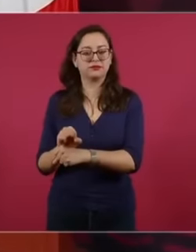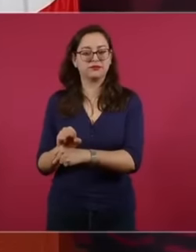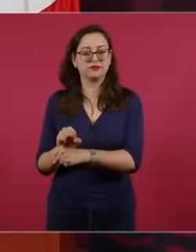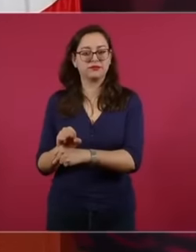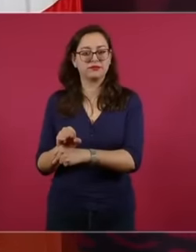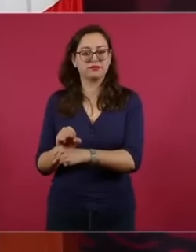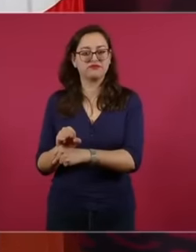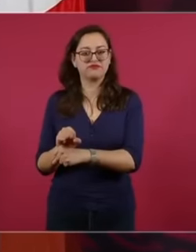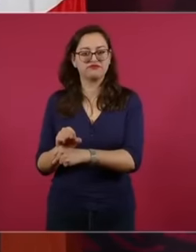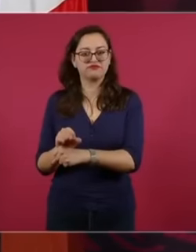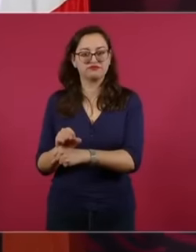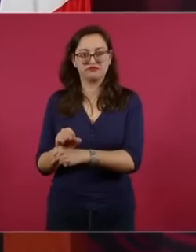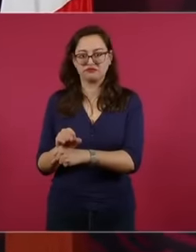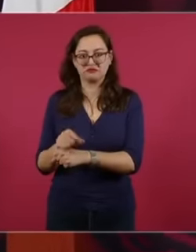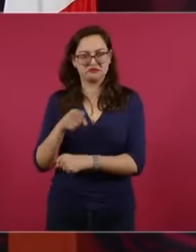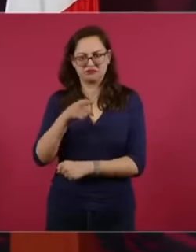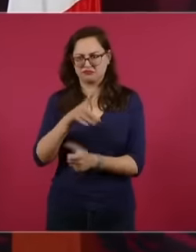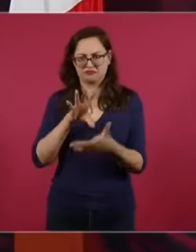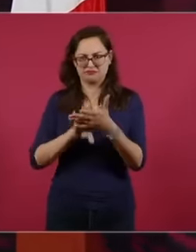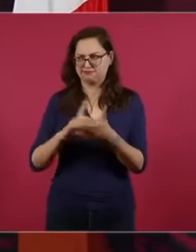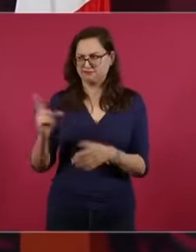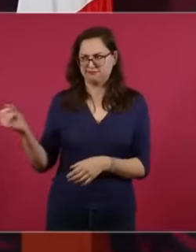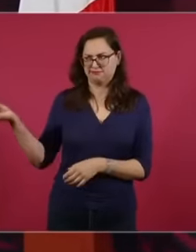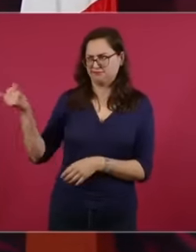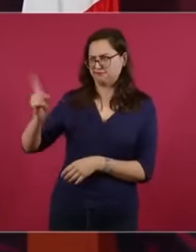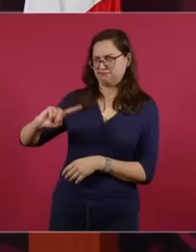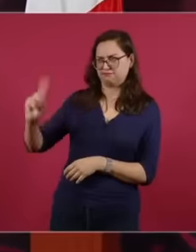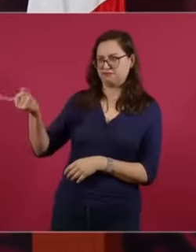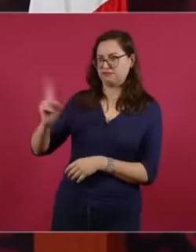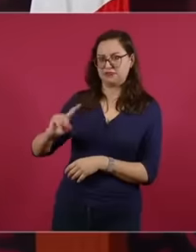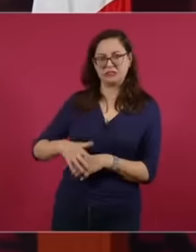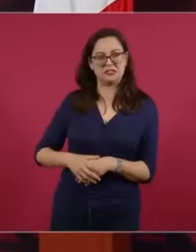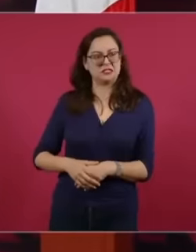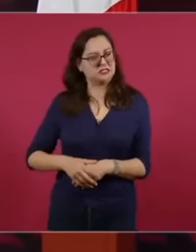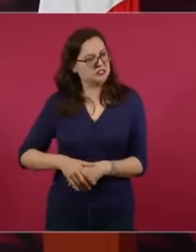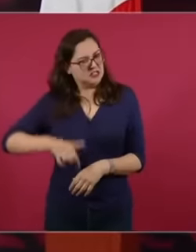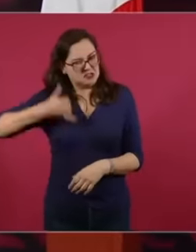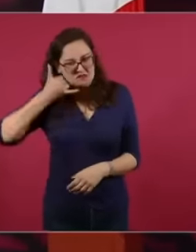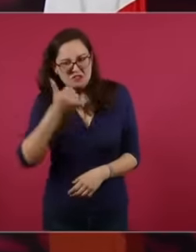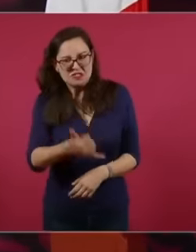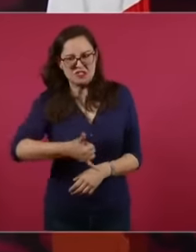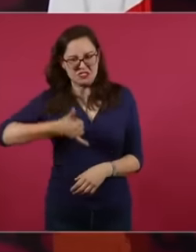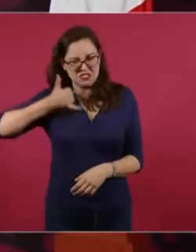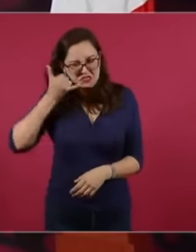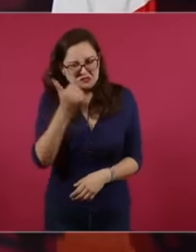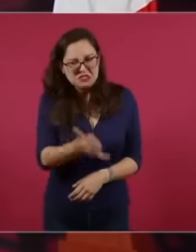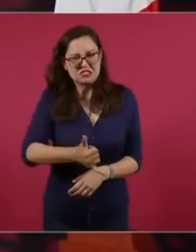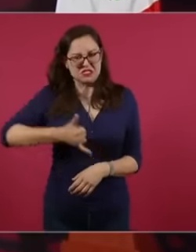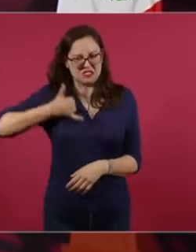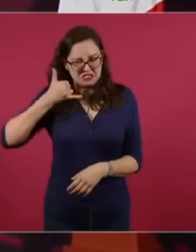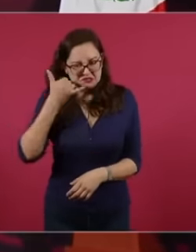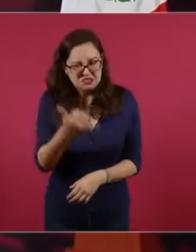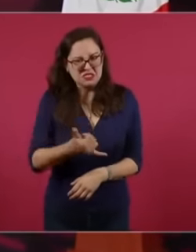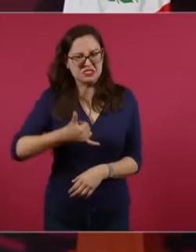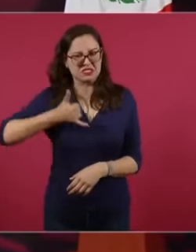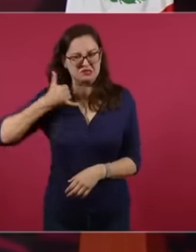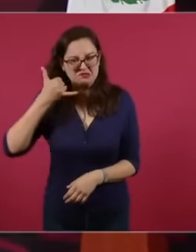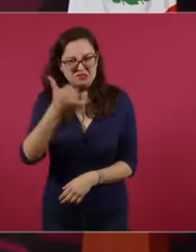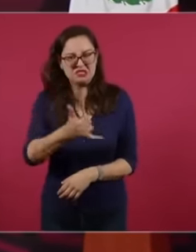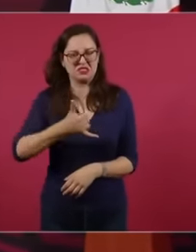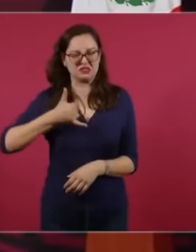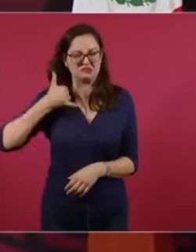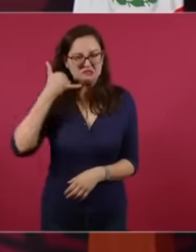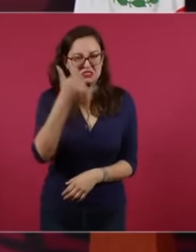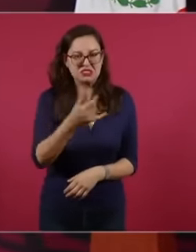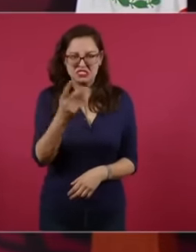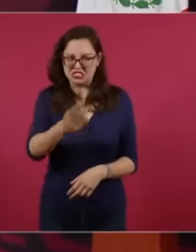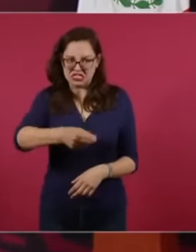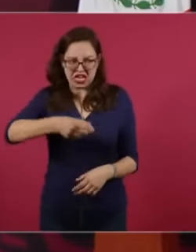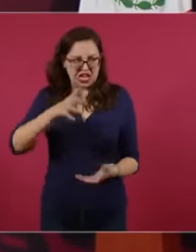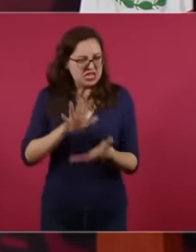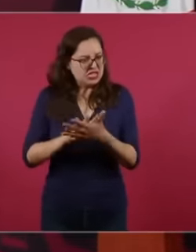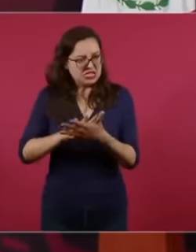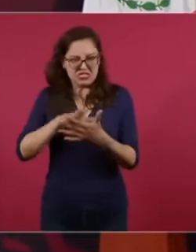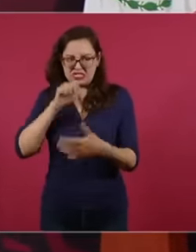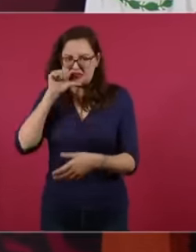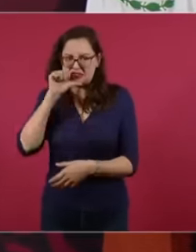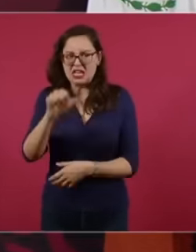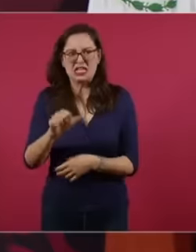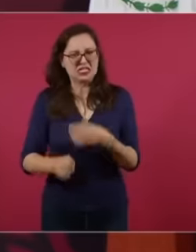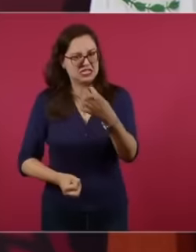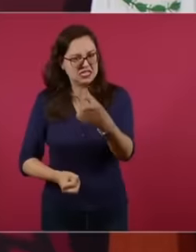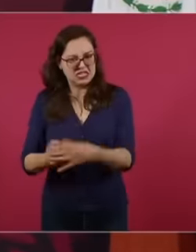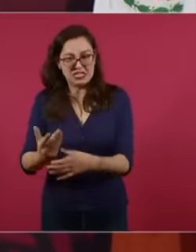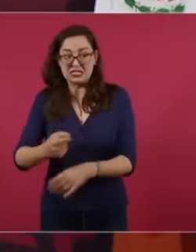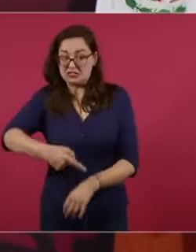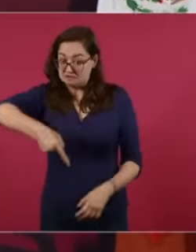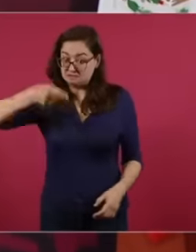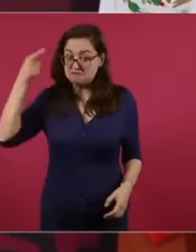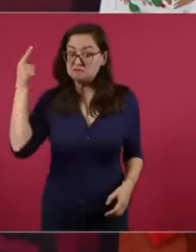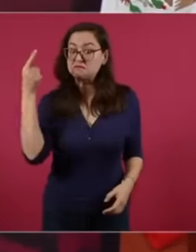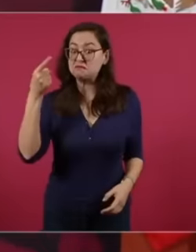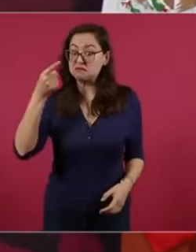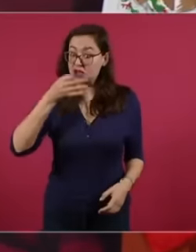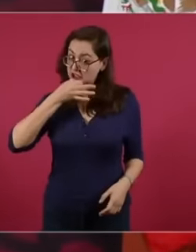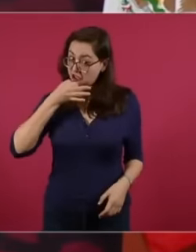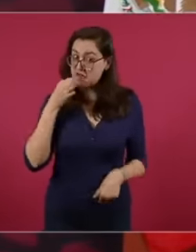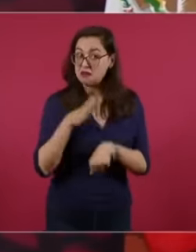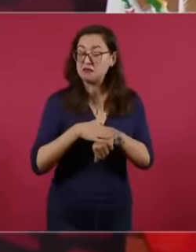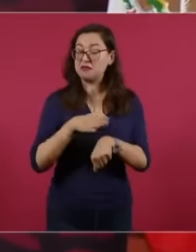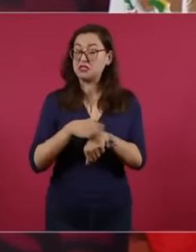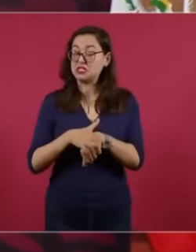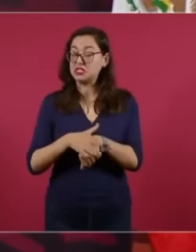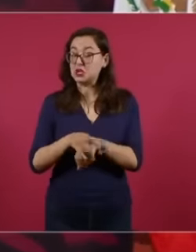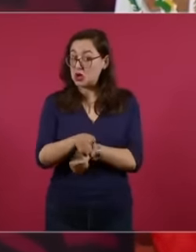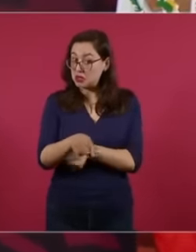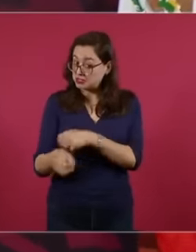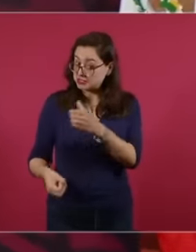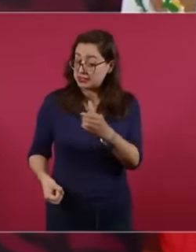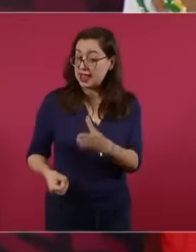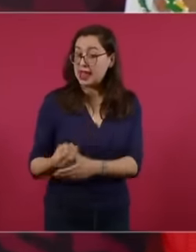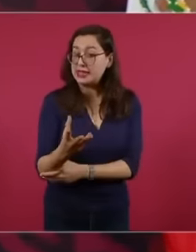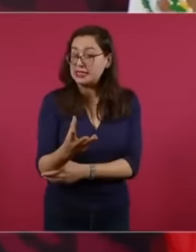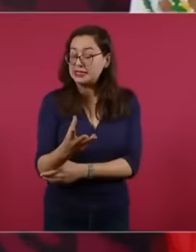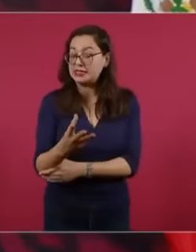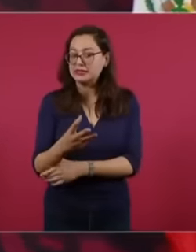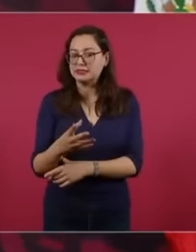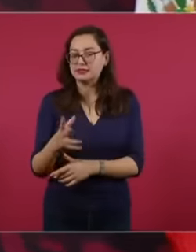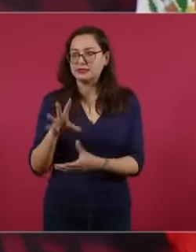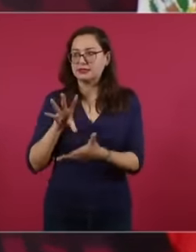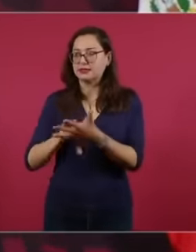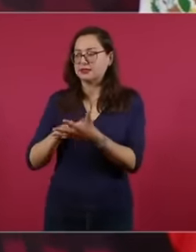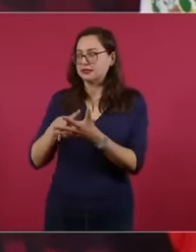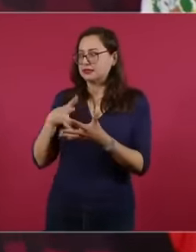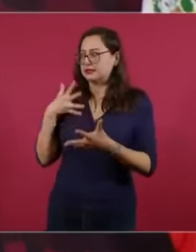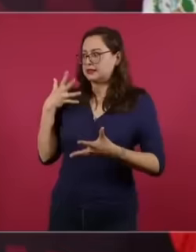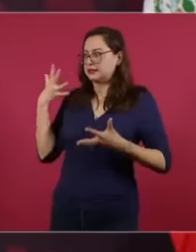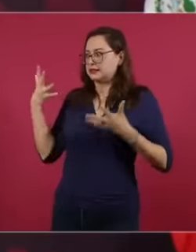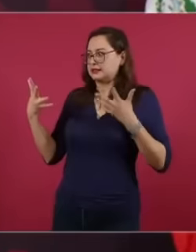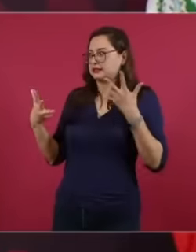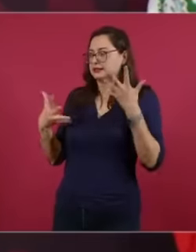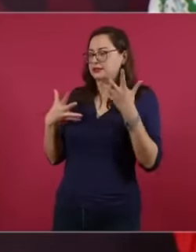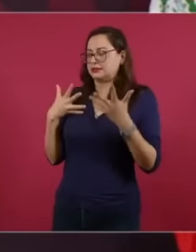it is pending. He does not sleep and threatens those in charge of the prison that if they do not